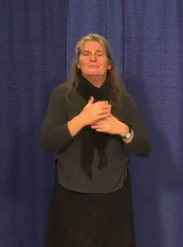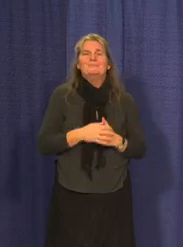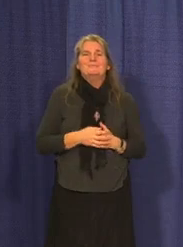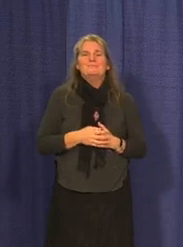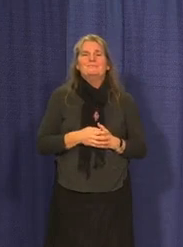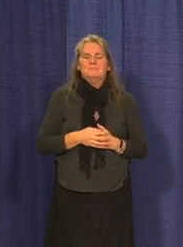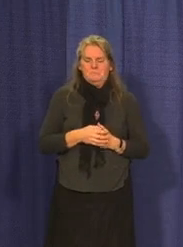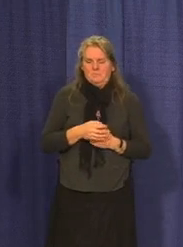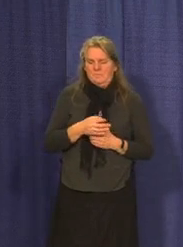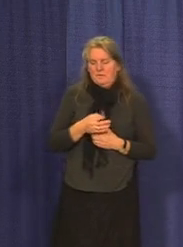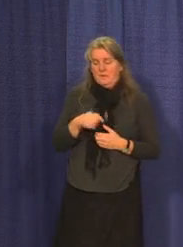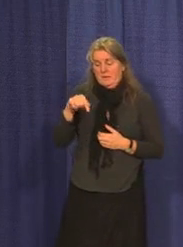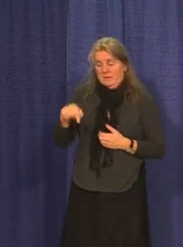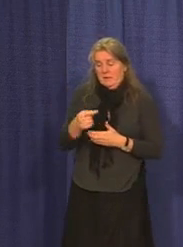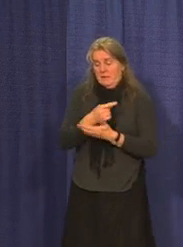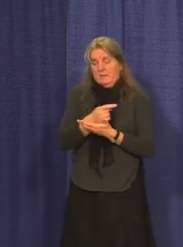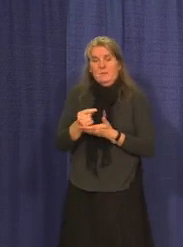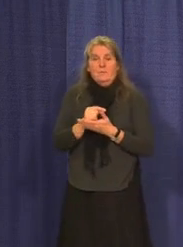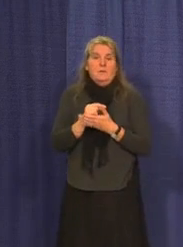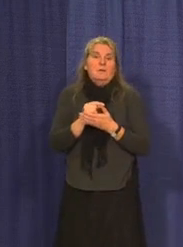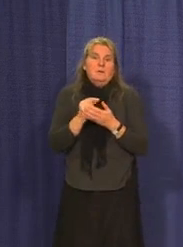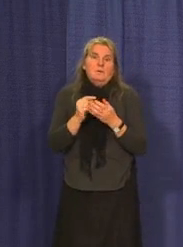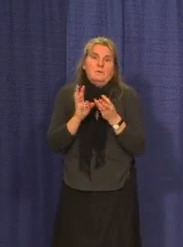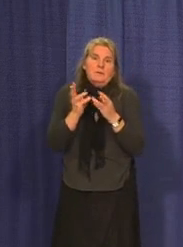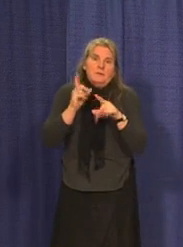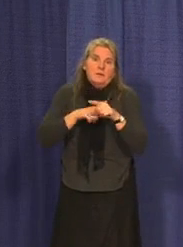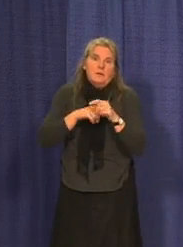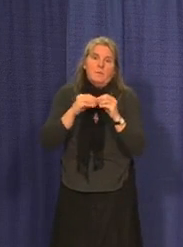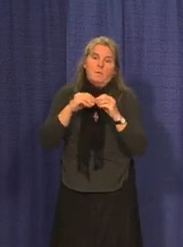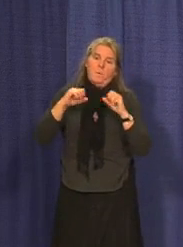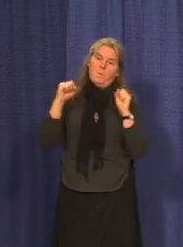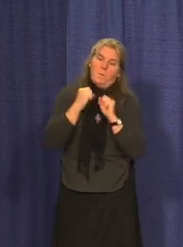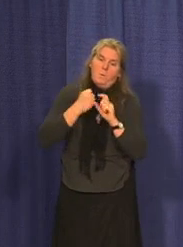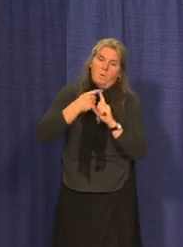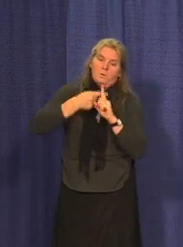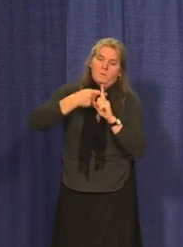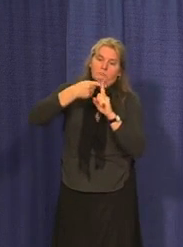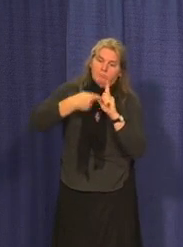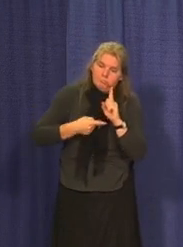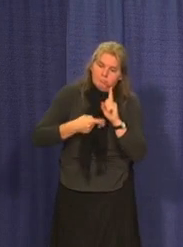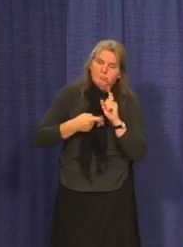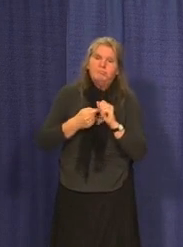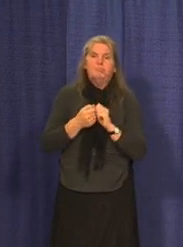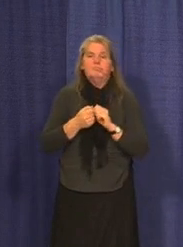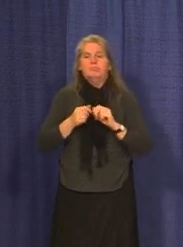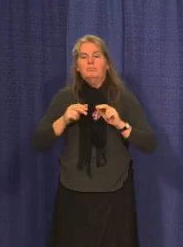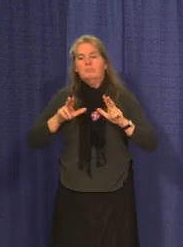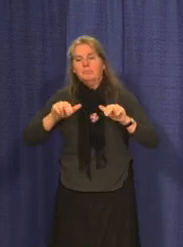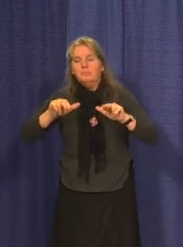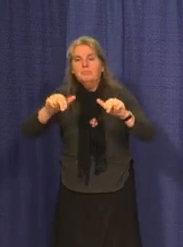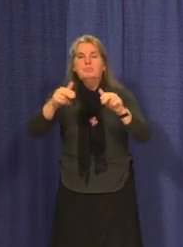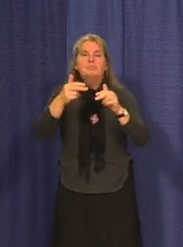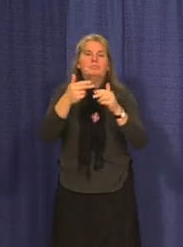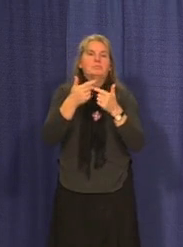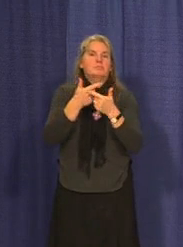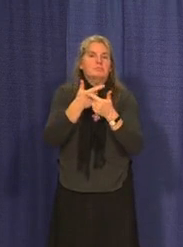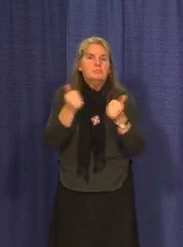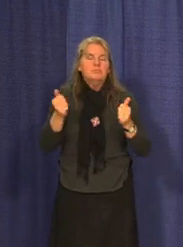As we dip into colder weather, this week we bring out skis and snowshoes and machines and spend